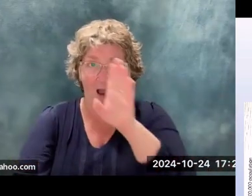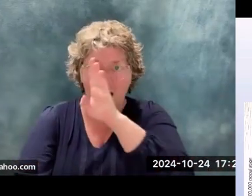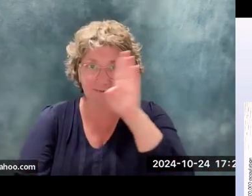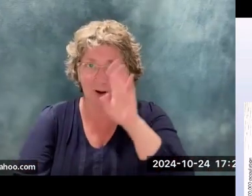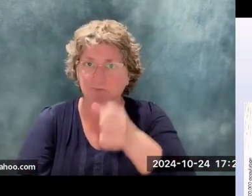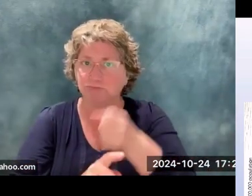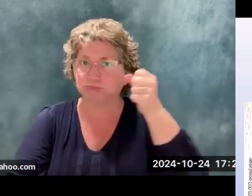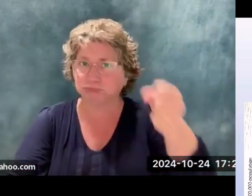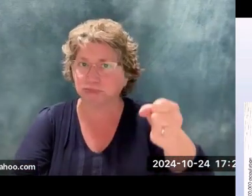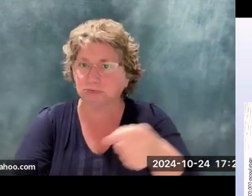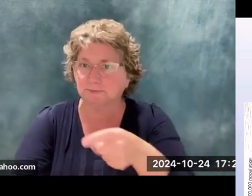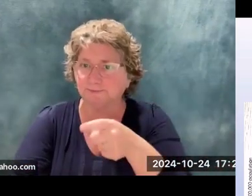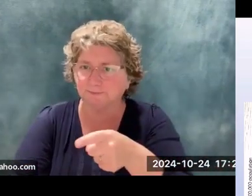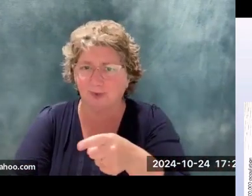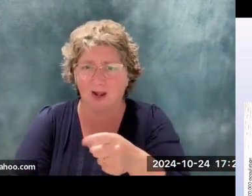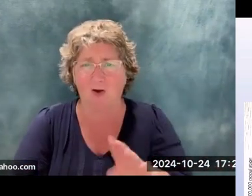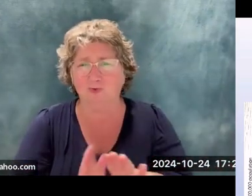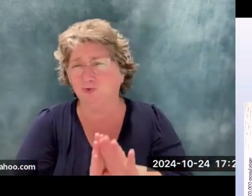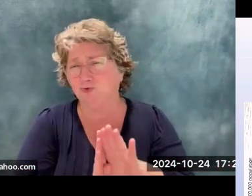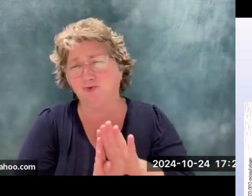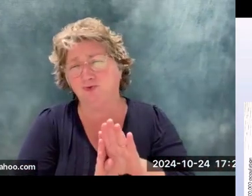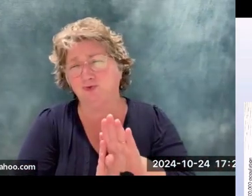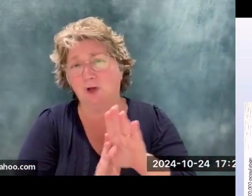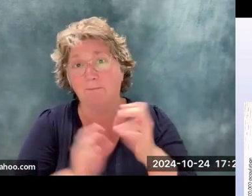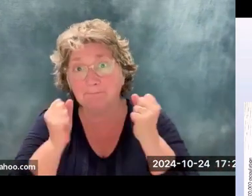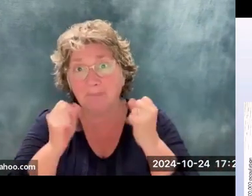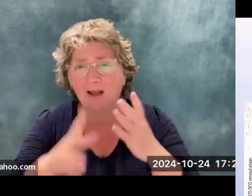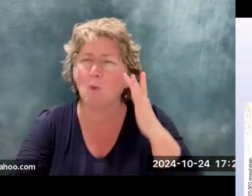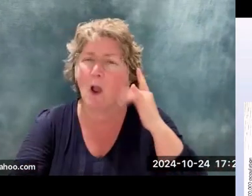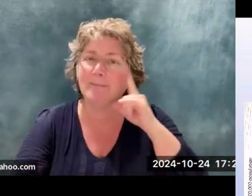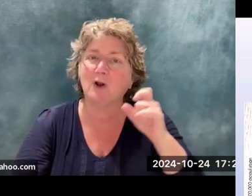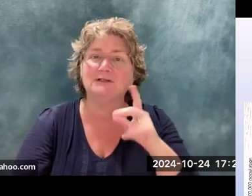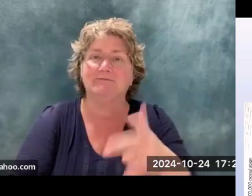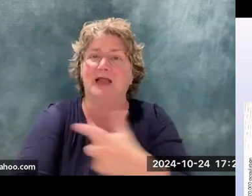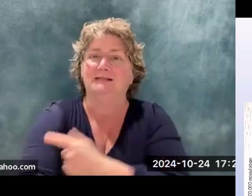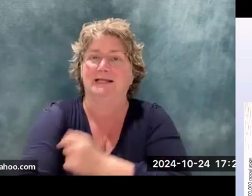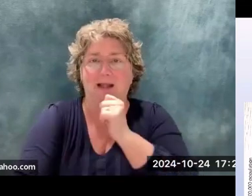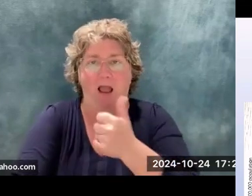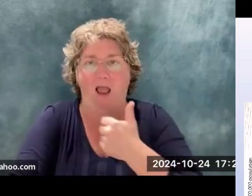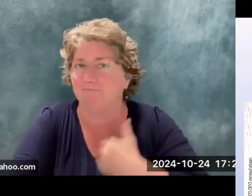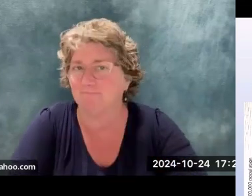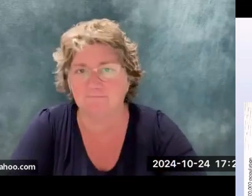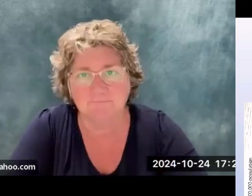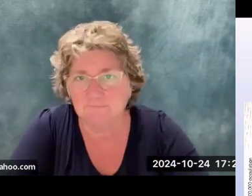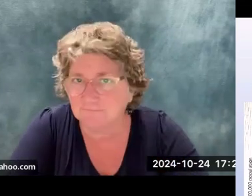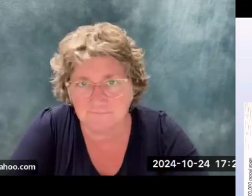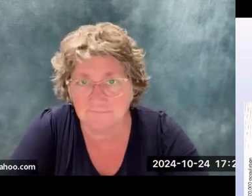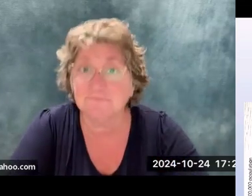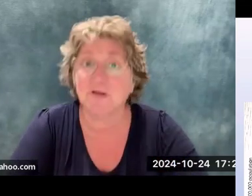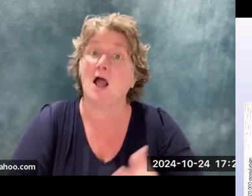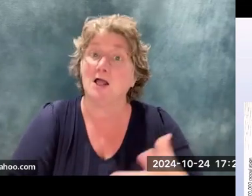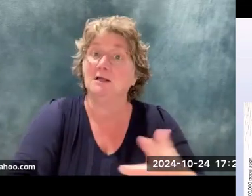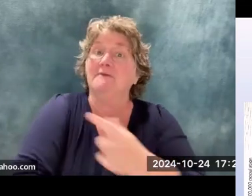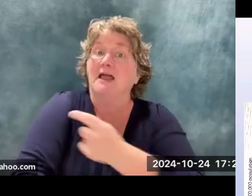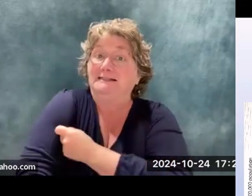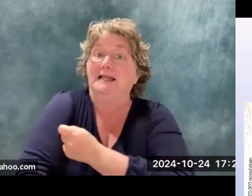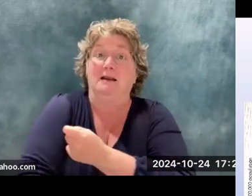of hospitalizations. Now vaccines do a better job blunting the severity of infection.